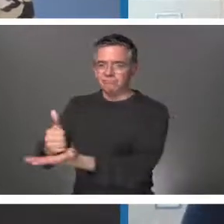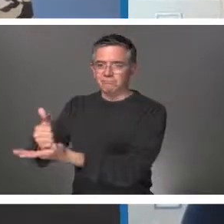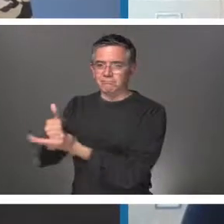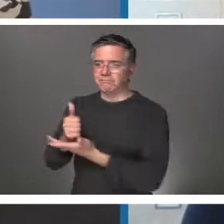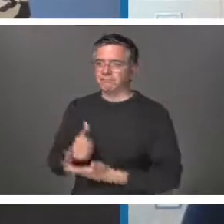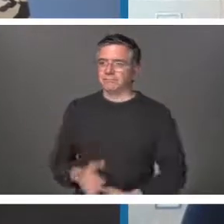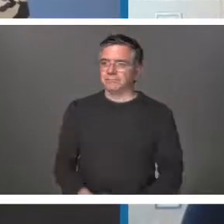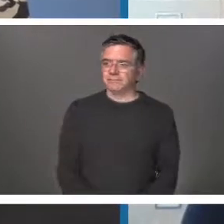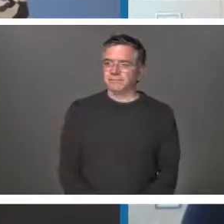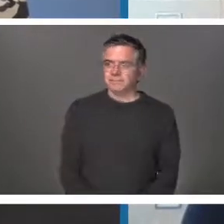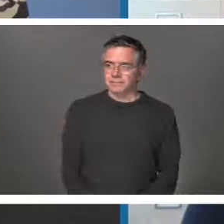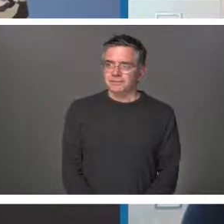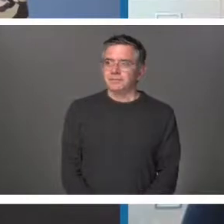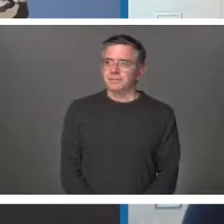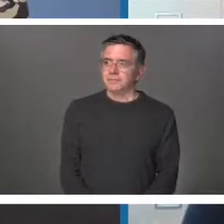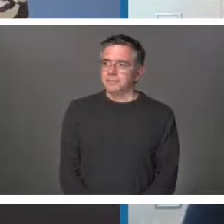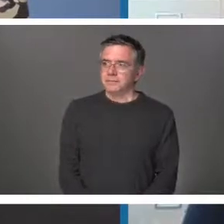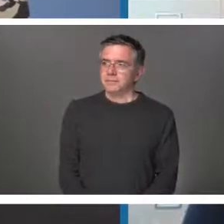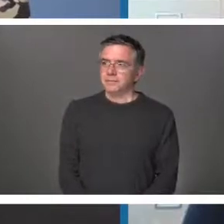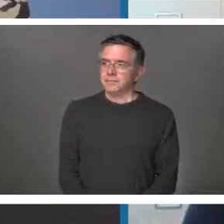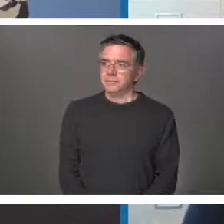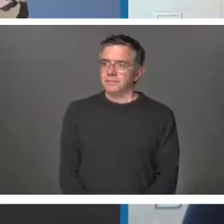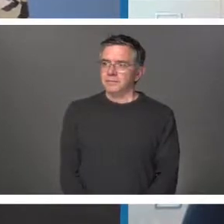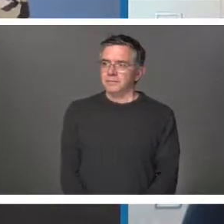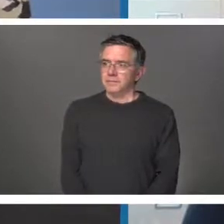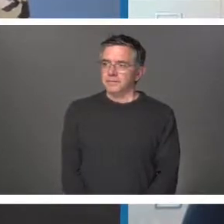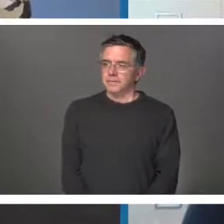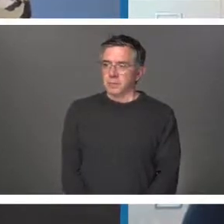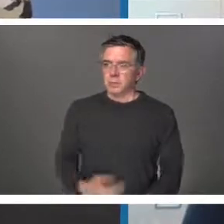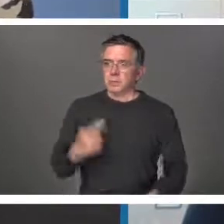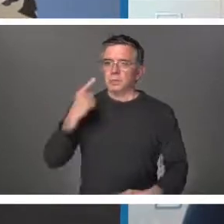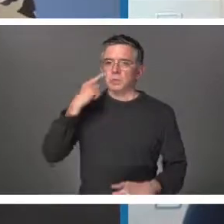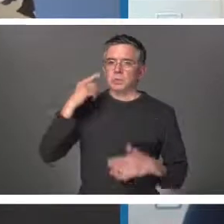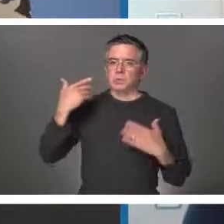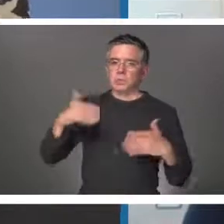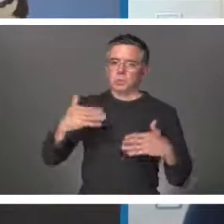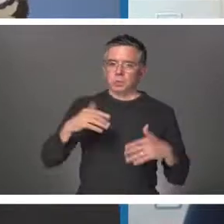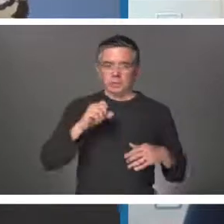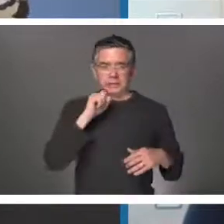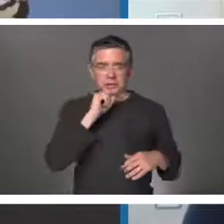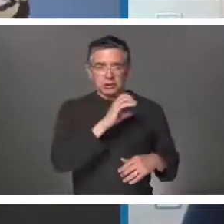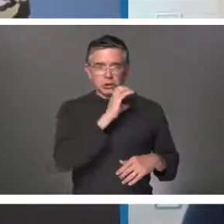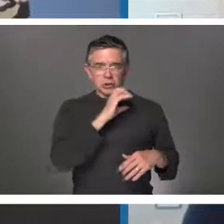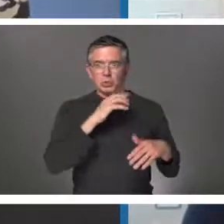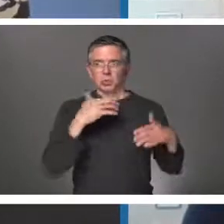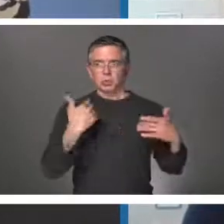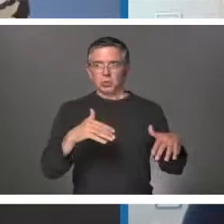especially those who have limited ability to get around, have limited access to others,